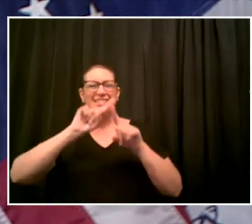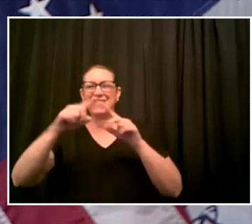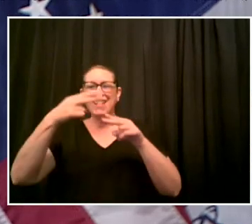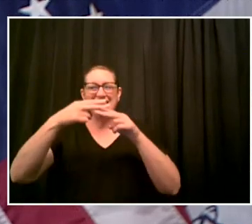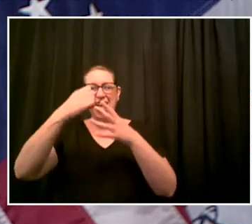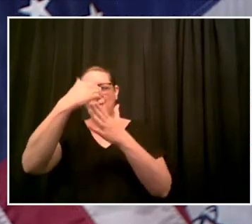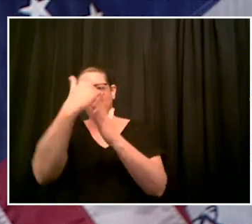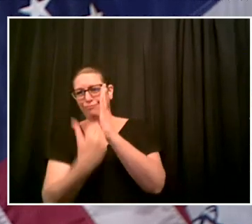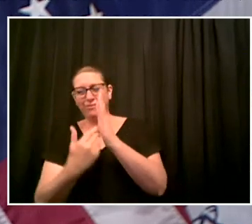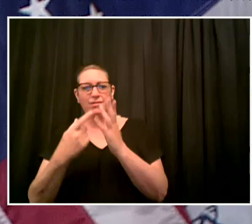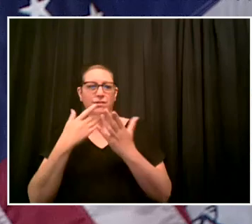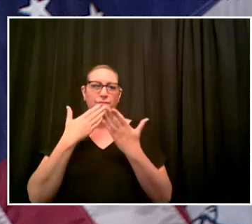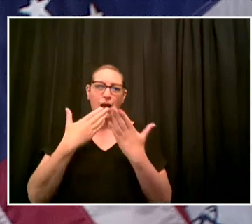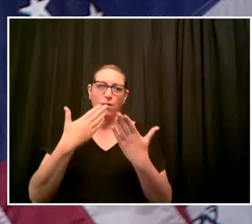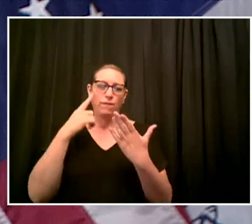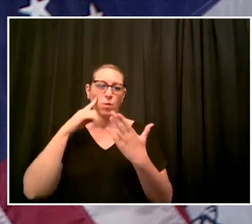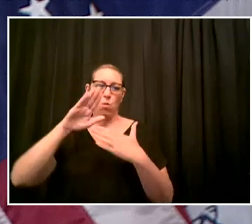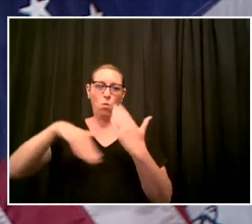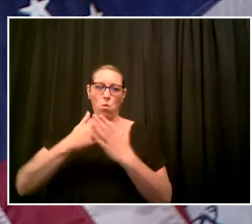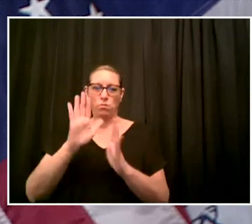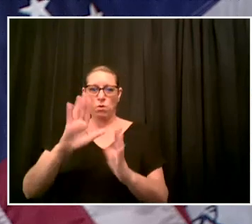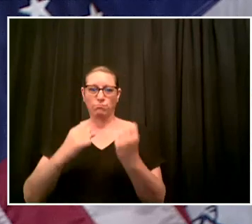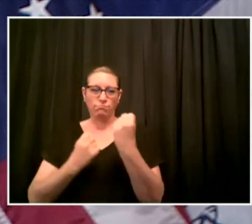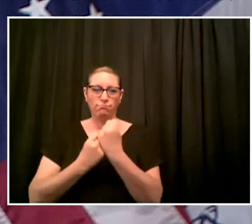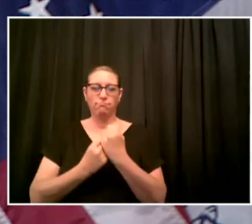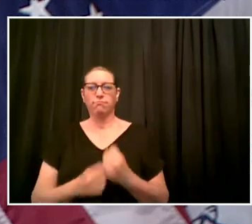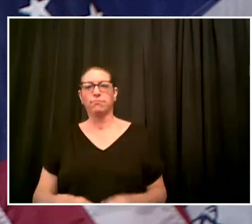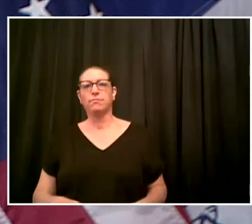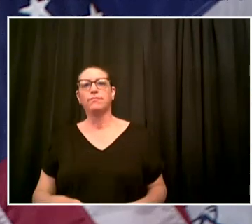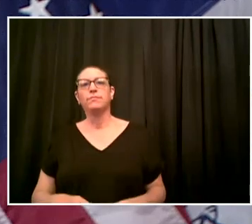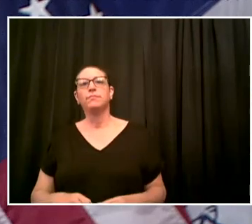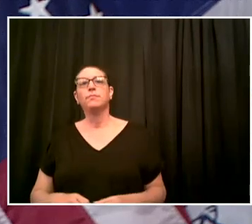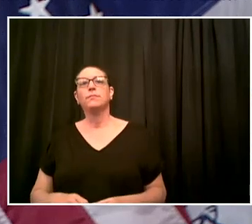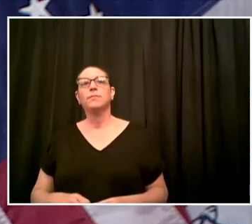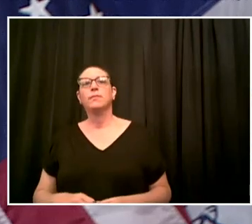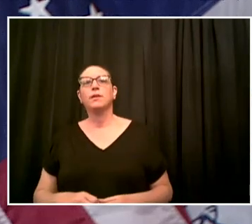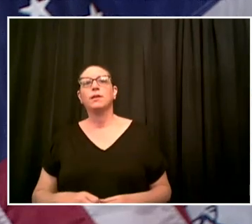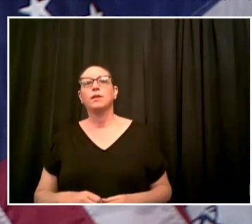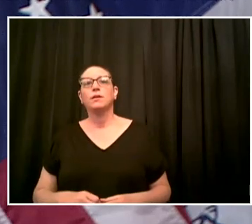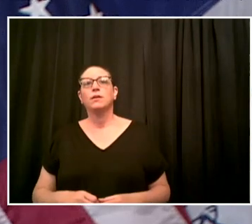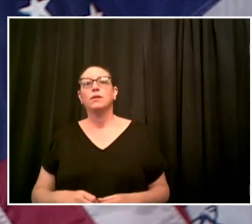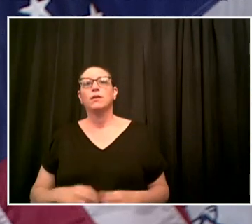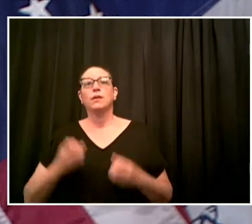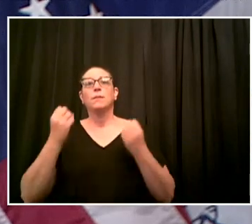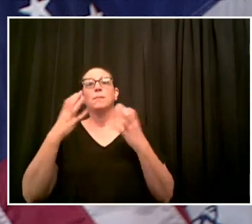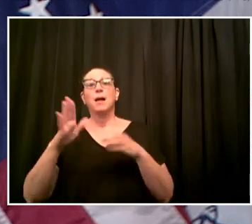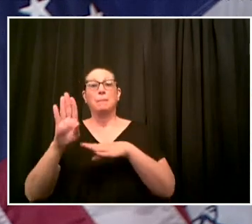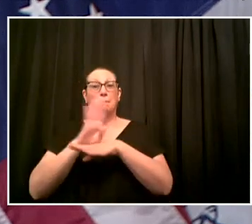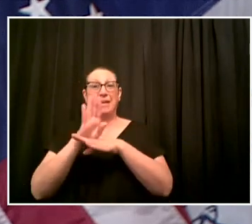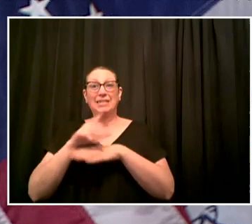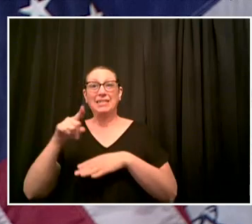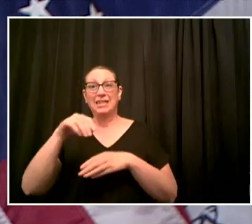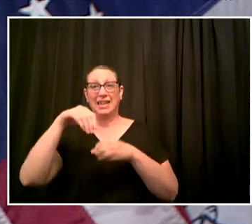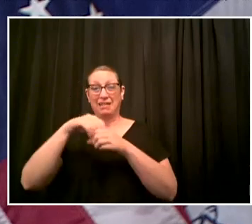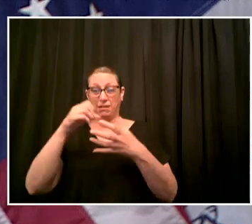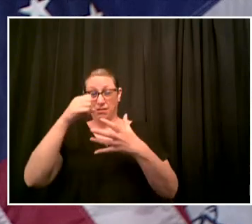SMALL BUSINESS W WARRIOR. IT IS INCREDIBLE TO BE ABLE TO KNOW ICA NTU R N BACK T MEMBERSND USS OWNERS